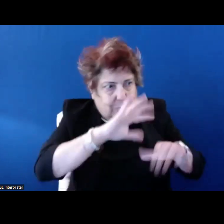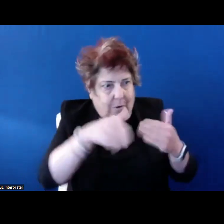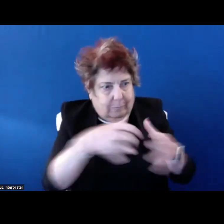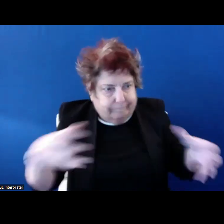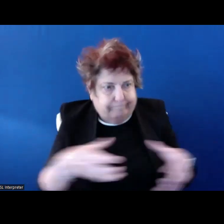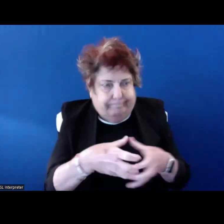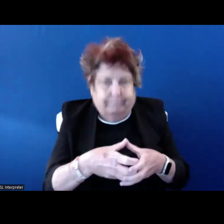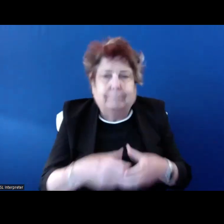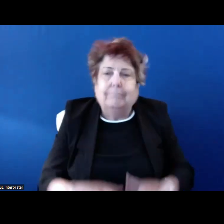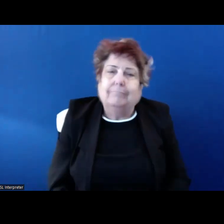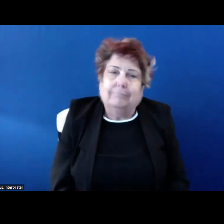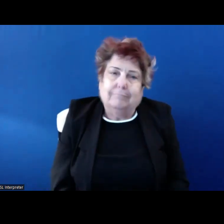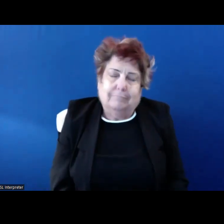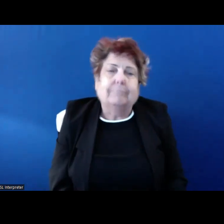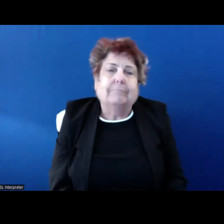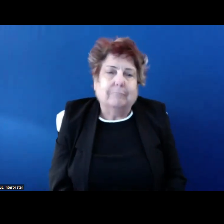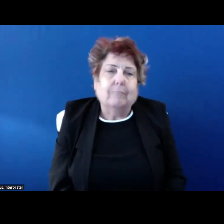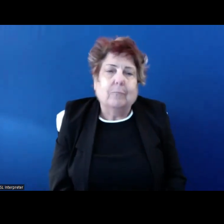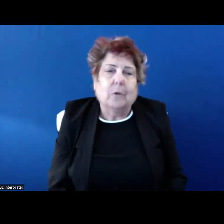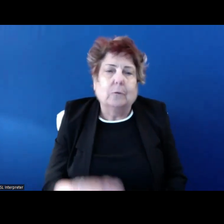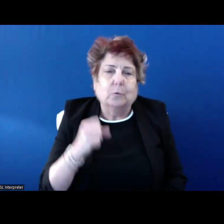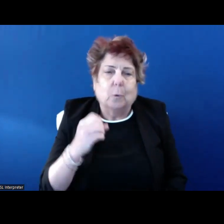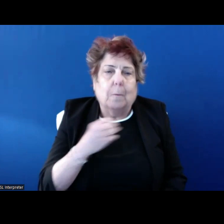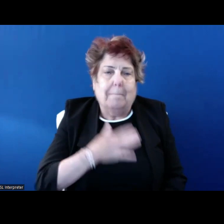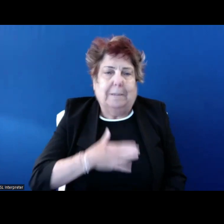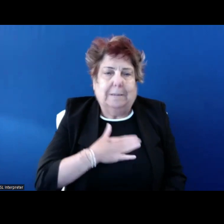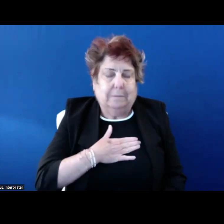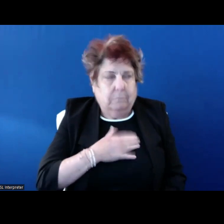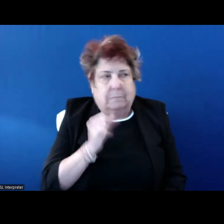So please submit that letter of intent as soon as you are